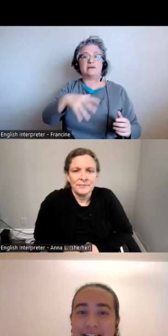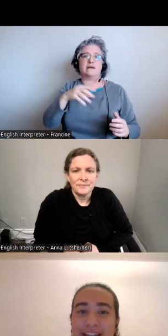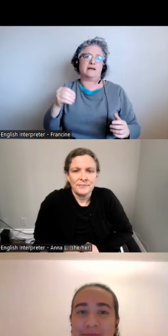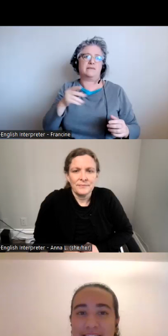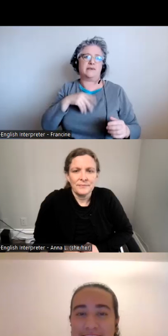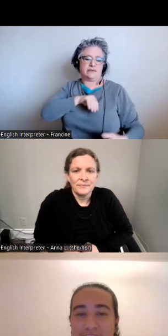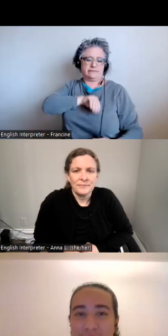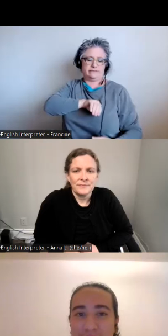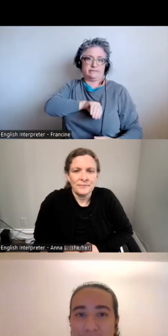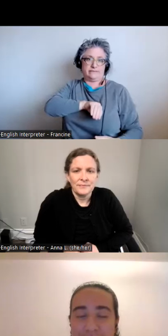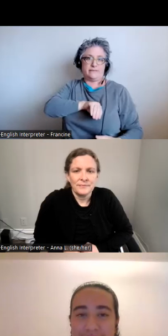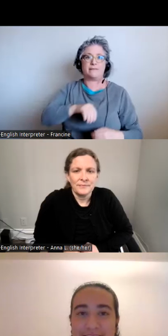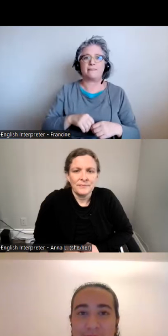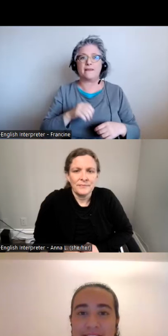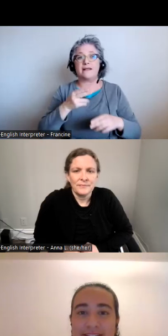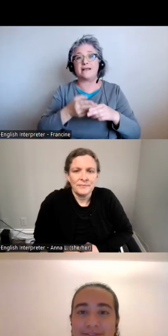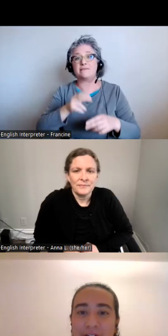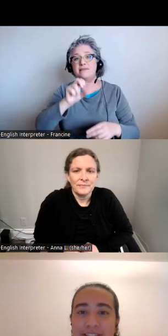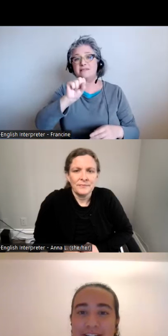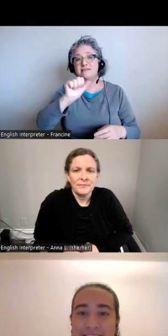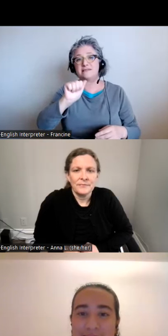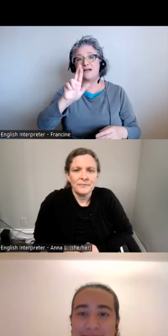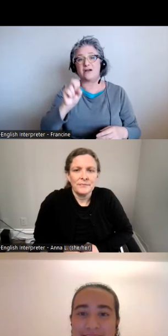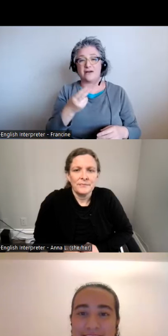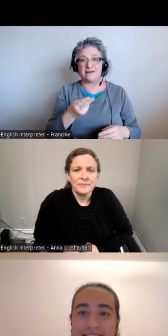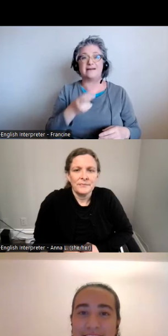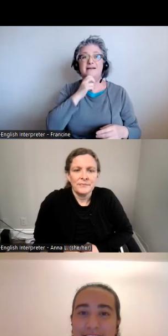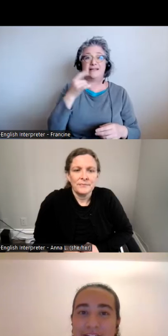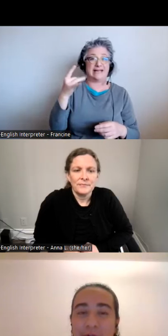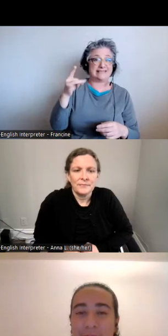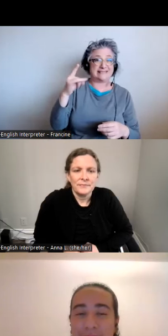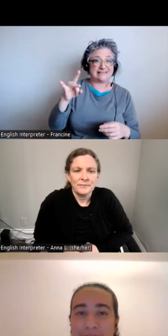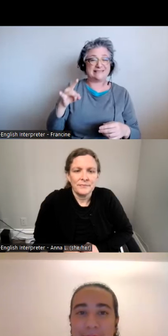About the COVID-19 Vaccines for children, 6 months to 17 years, as well as for pregnant of nursing people.